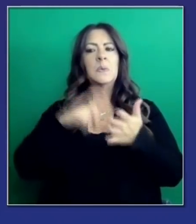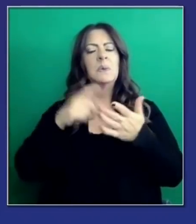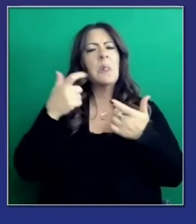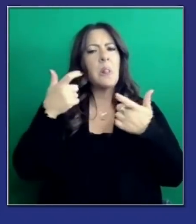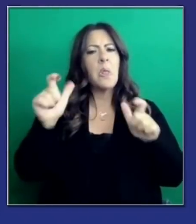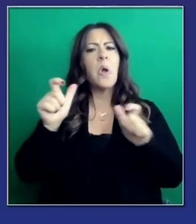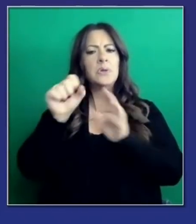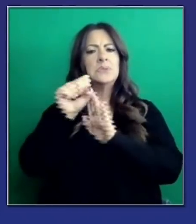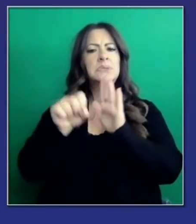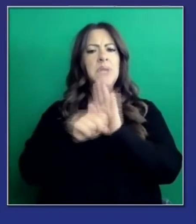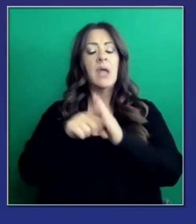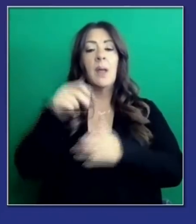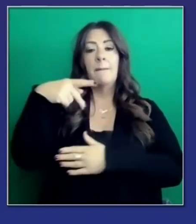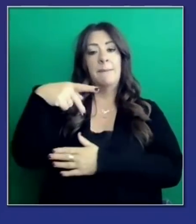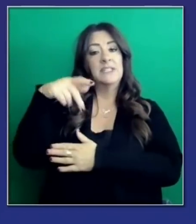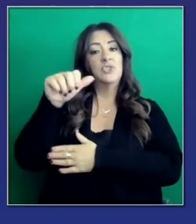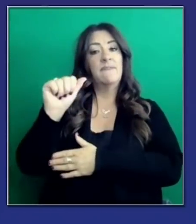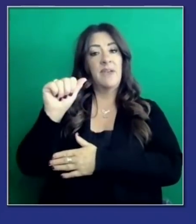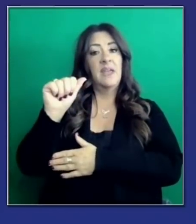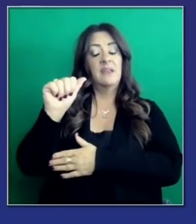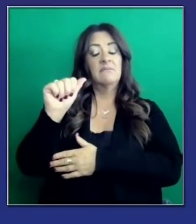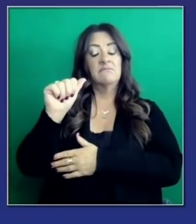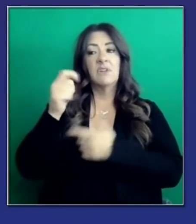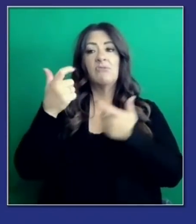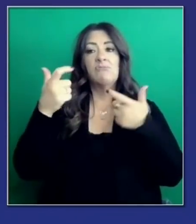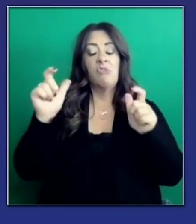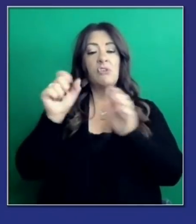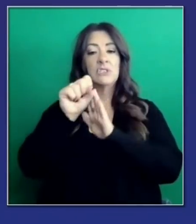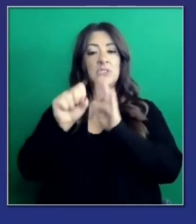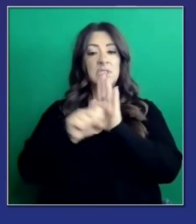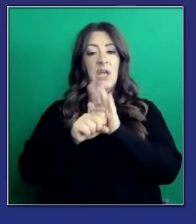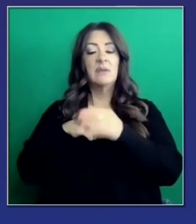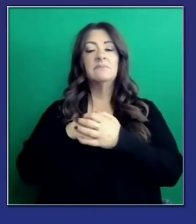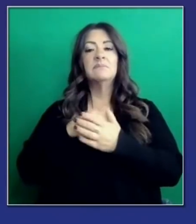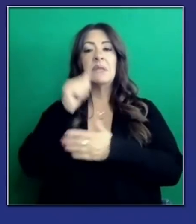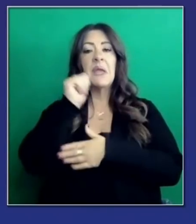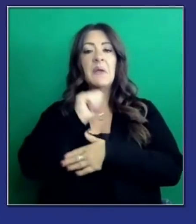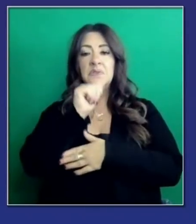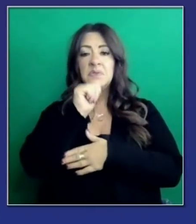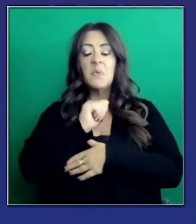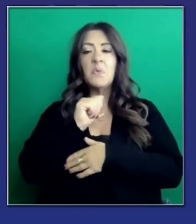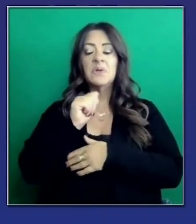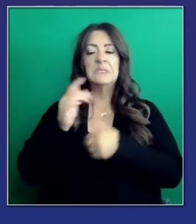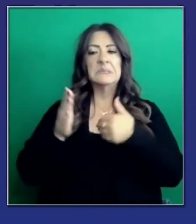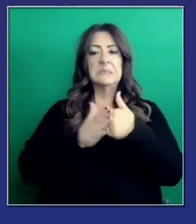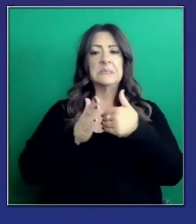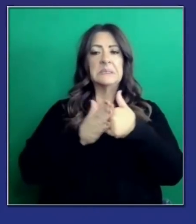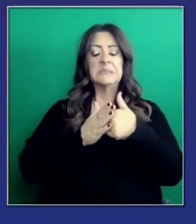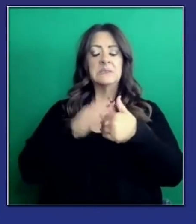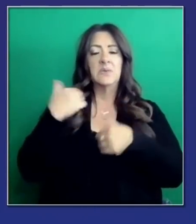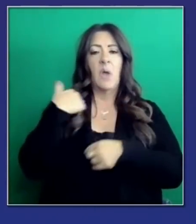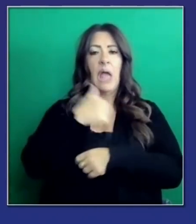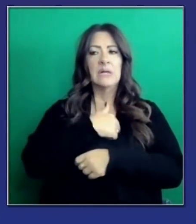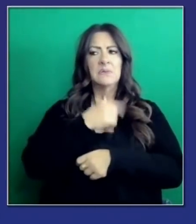STATES IN THE NATION. FLORIDA, TEXAS, THE NOTABLE LARGE STATES, PENNSYLVANIA FROM